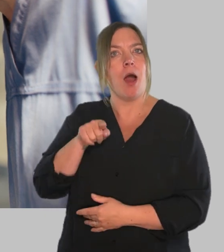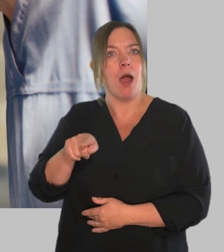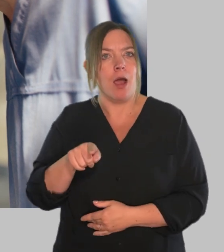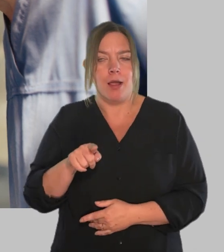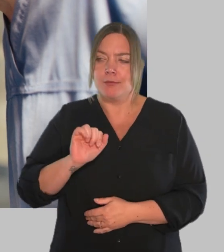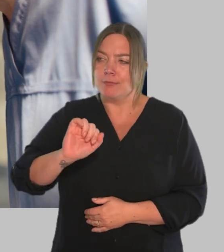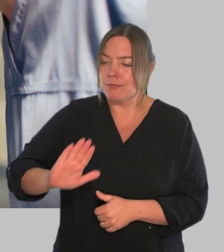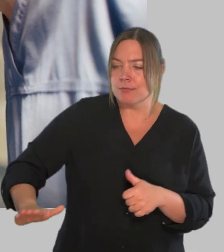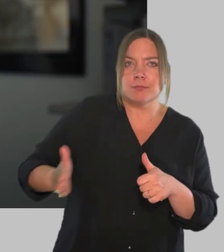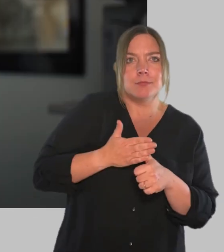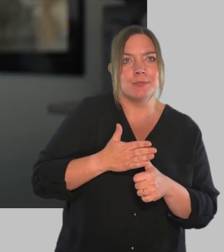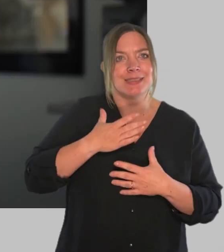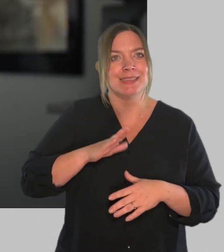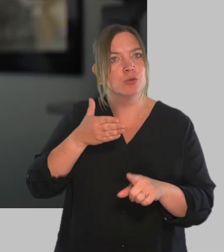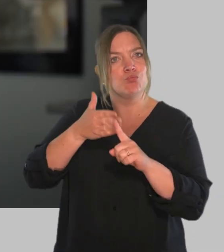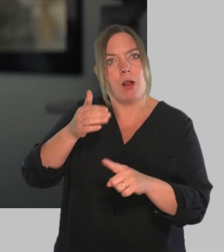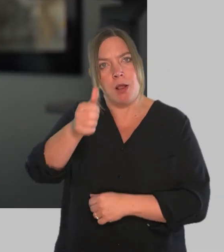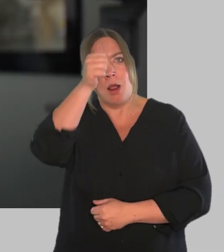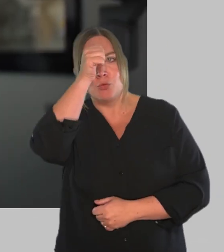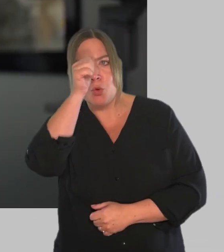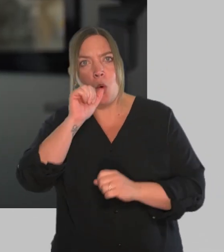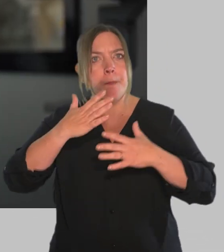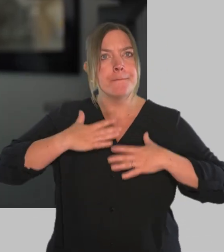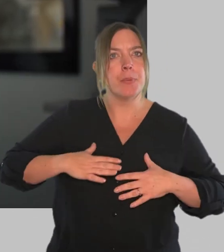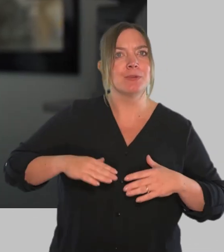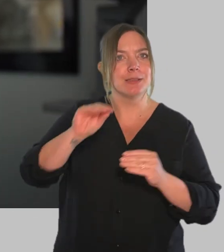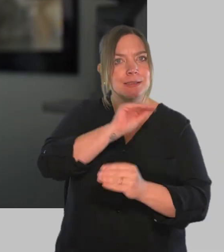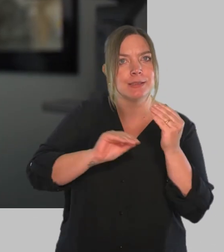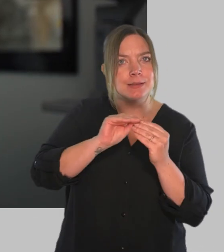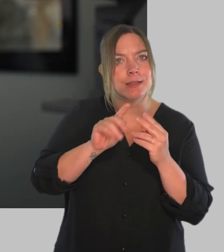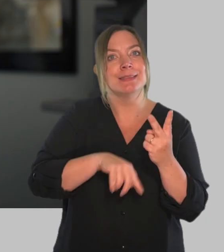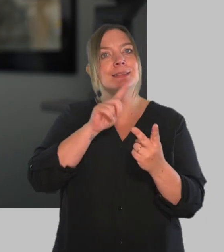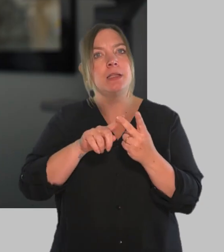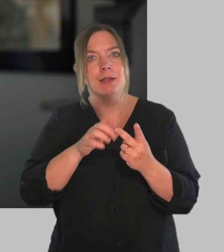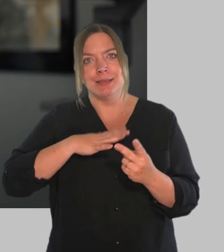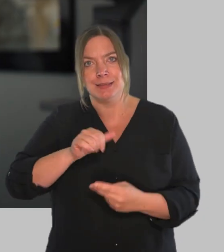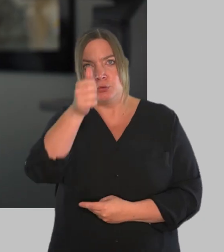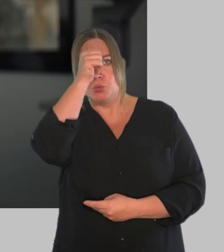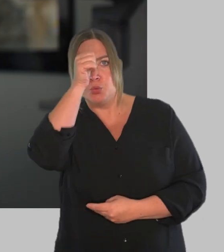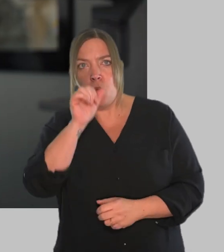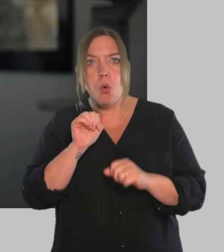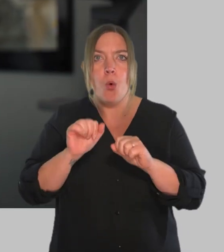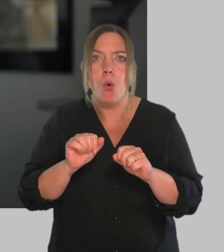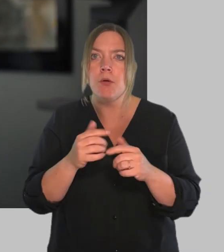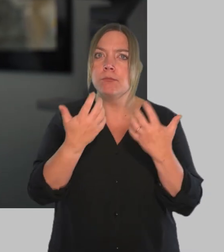It can advise us when there's a critical part of the operation. It can advise surgeons what best thing to do next might be.